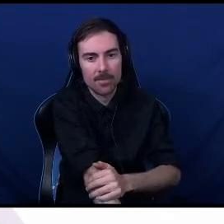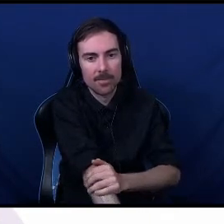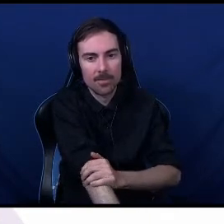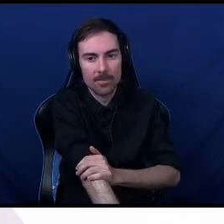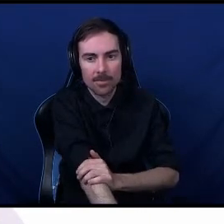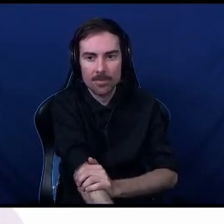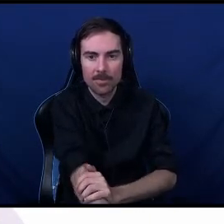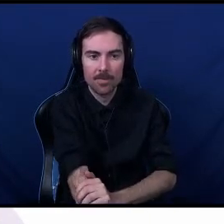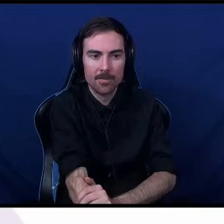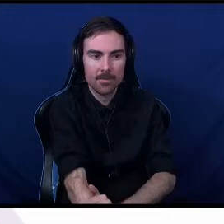had a question.